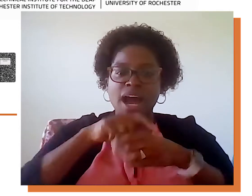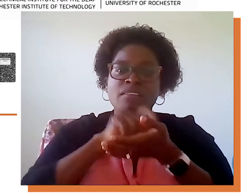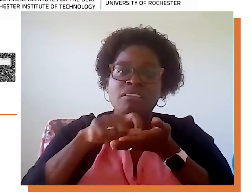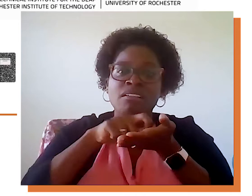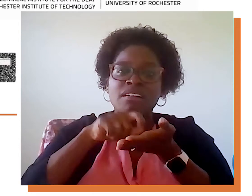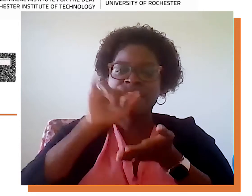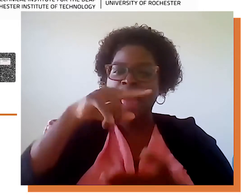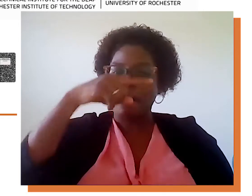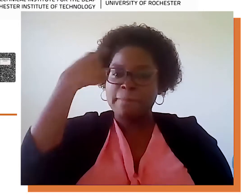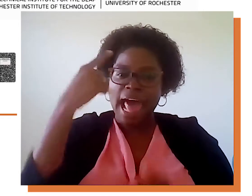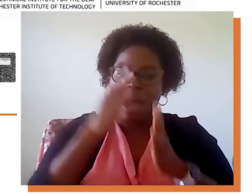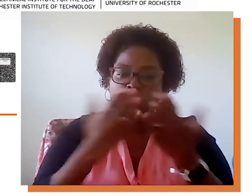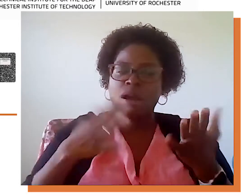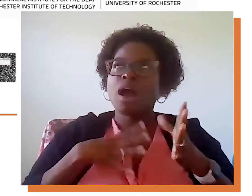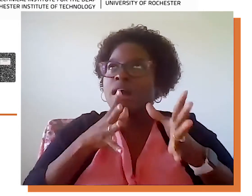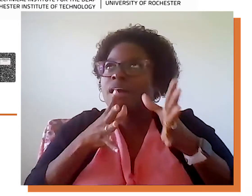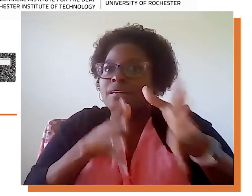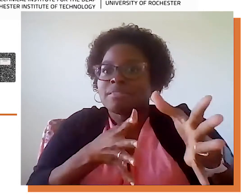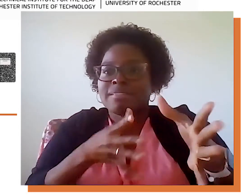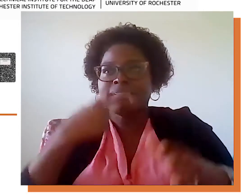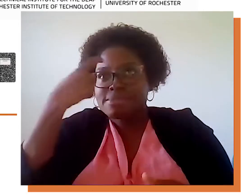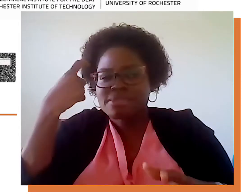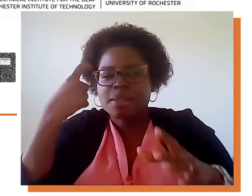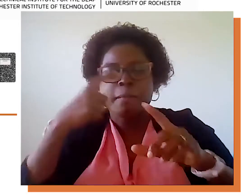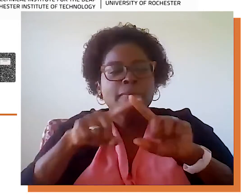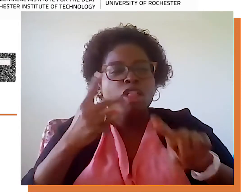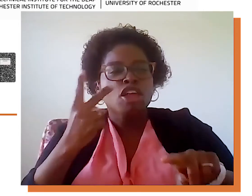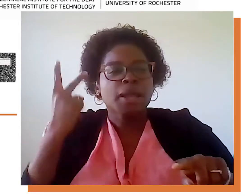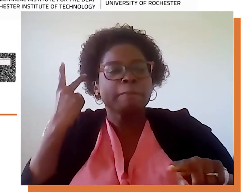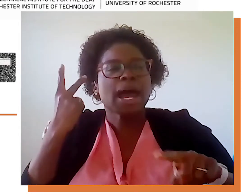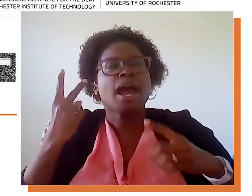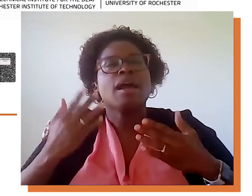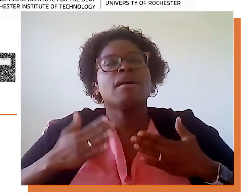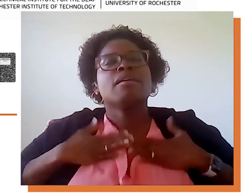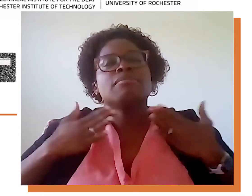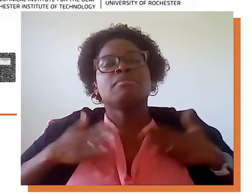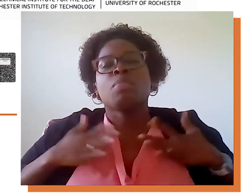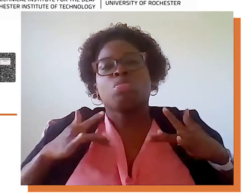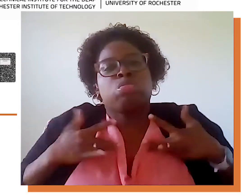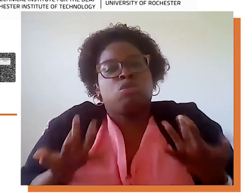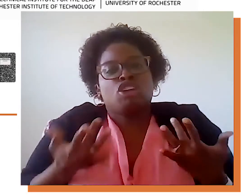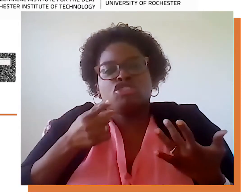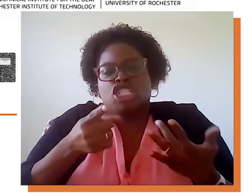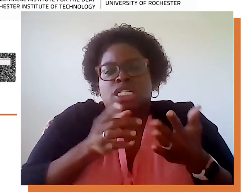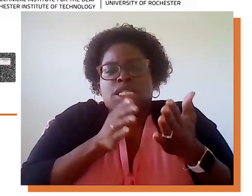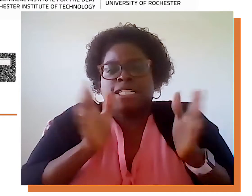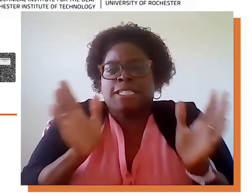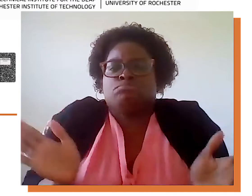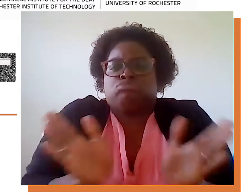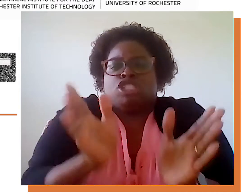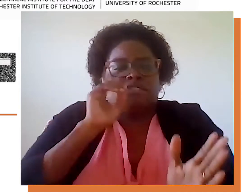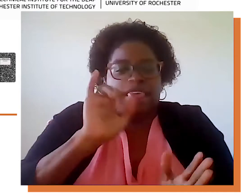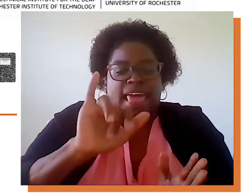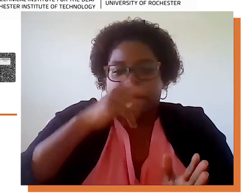and every day, all summer long, I had to write in my composition book. I was always thrilled when I got a chance